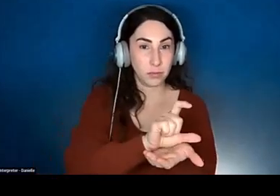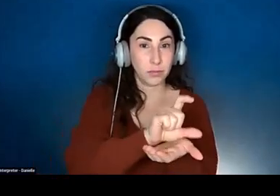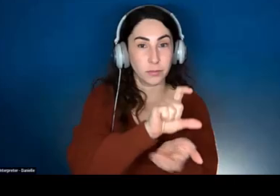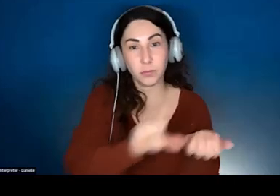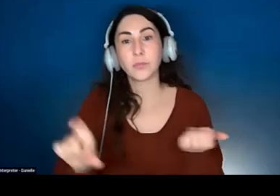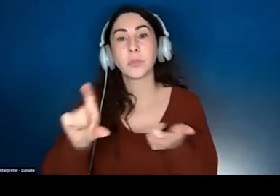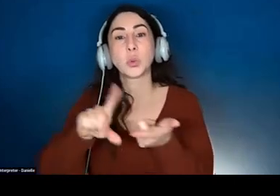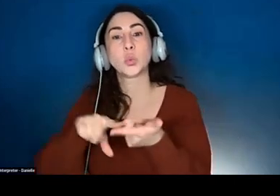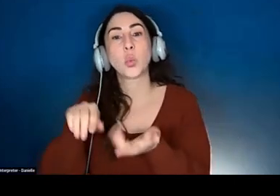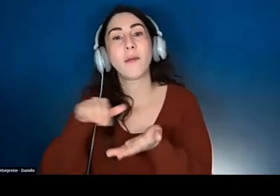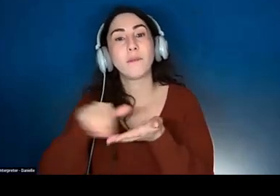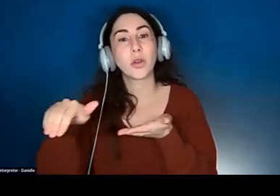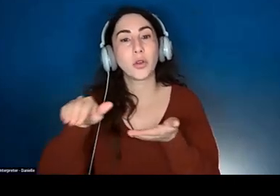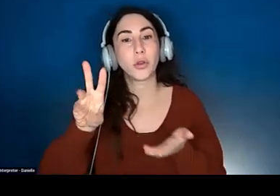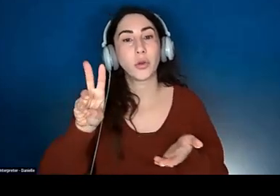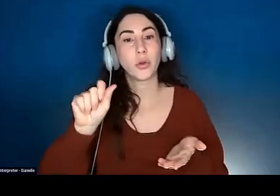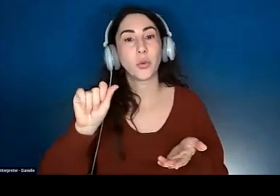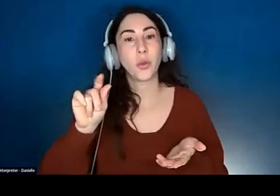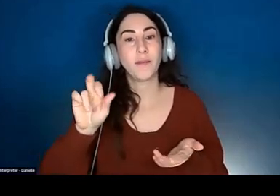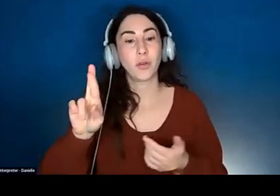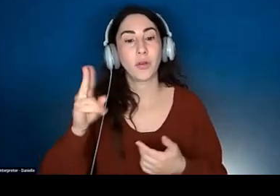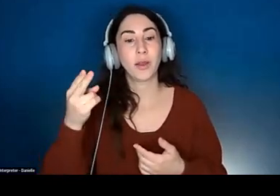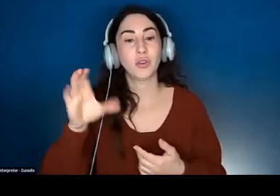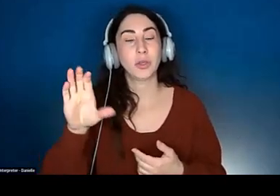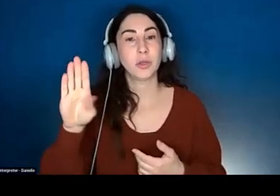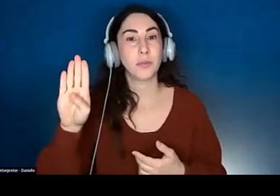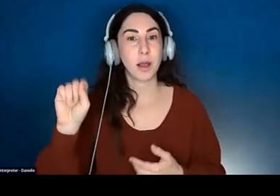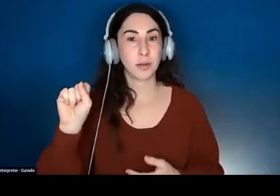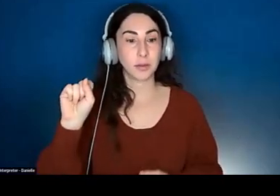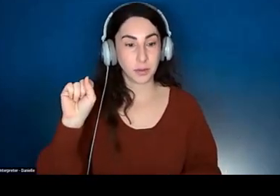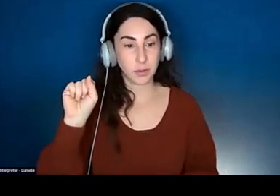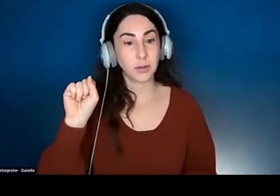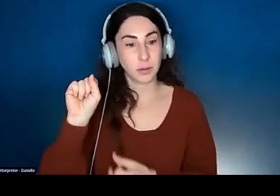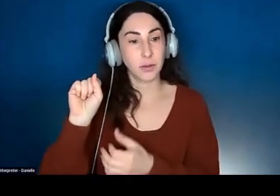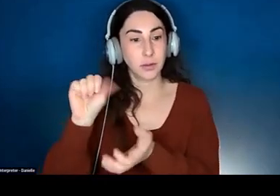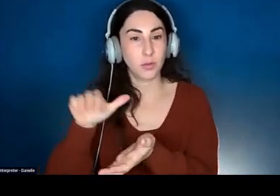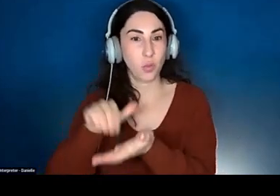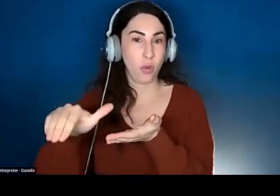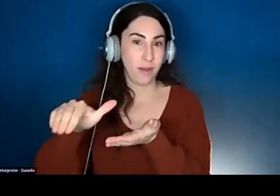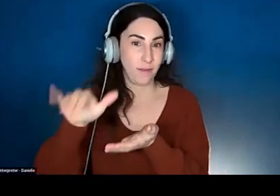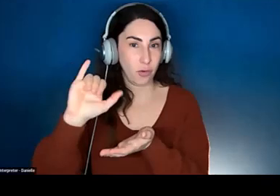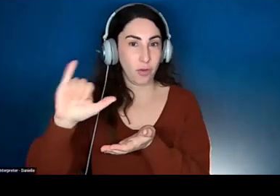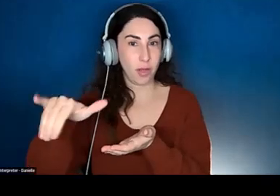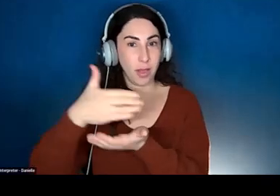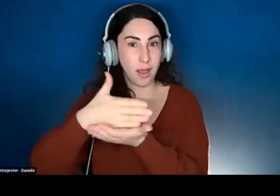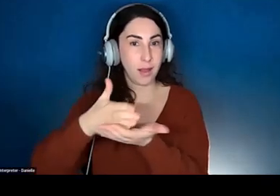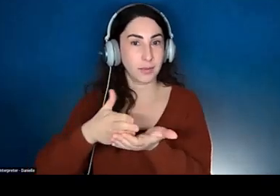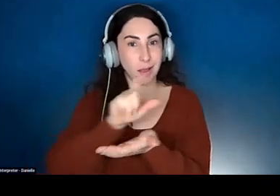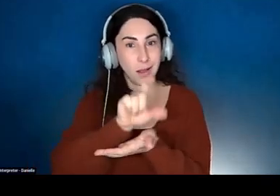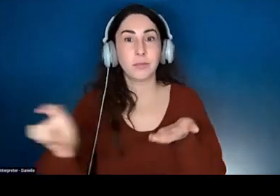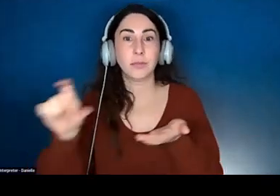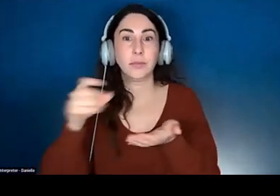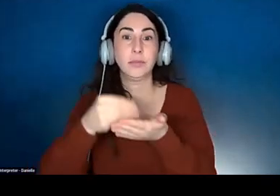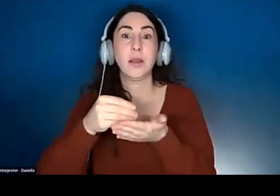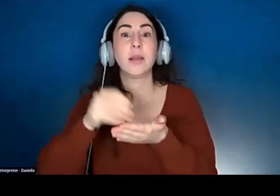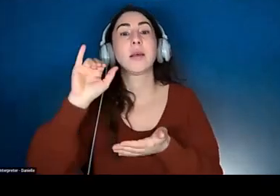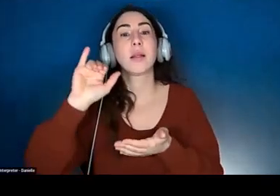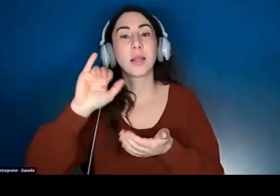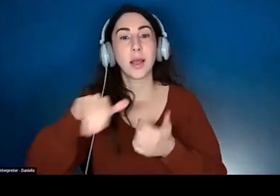side of the budget, to the HCBS waiver side of the budget. And that's how it got the name Money